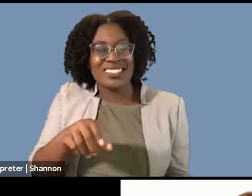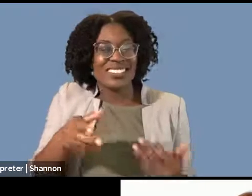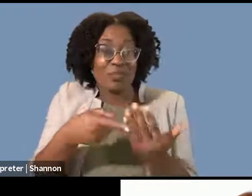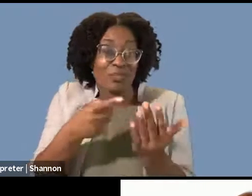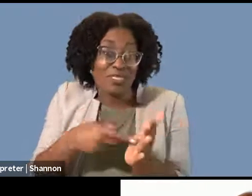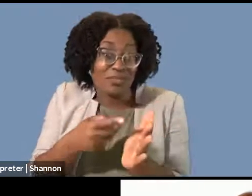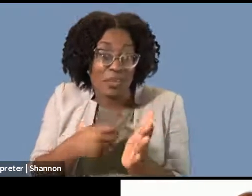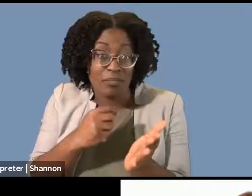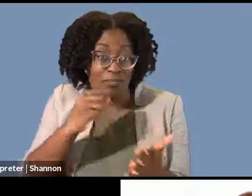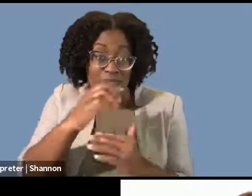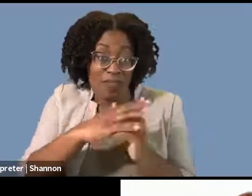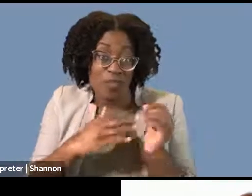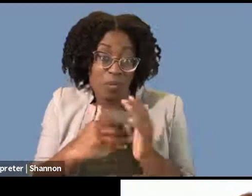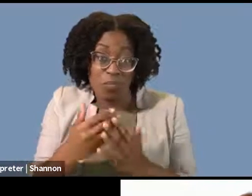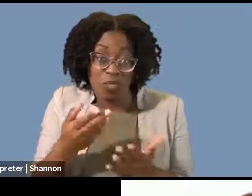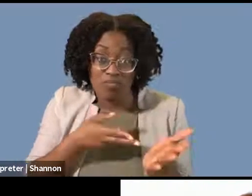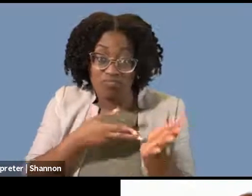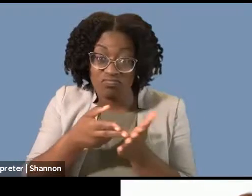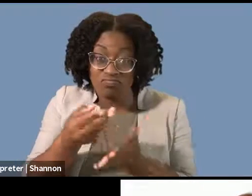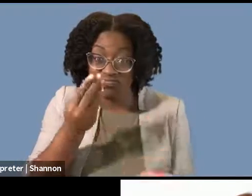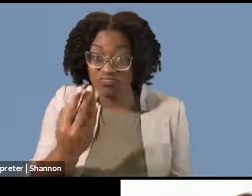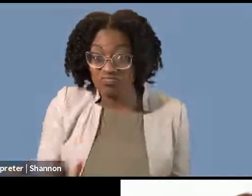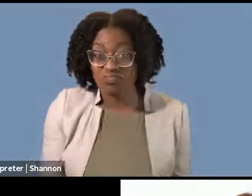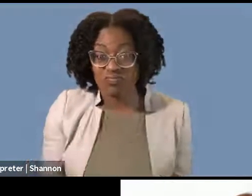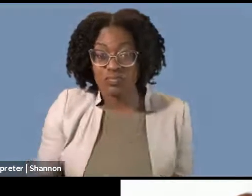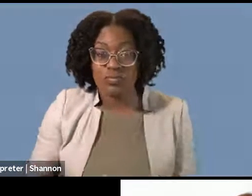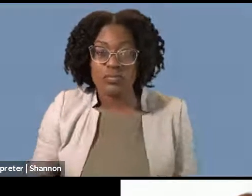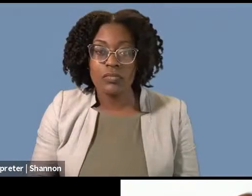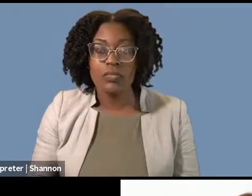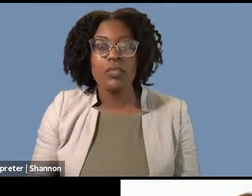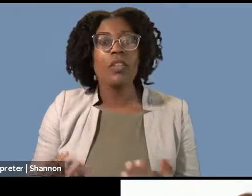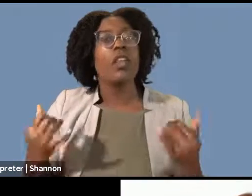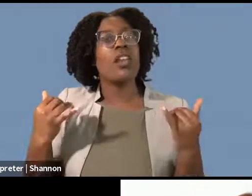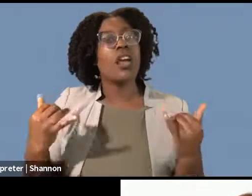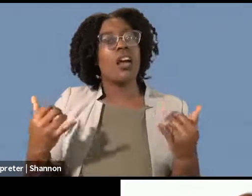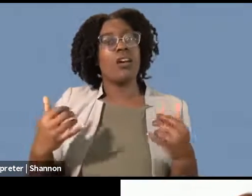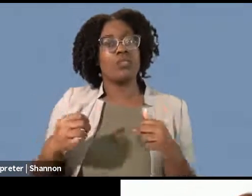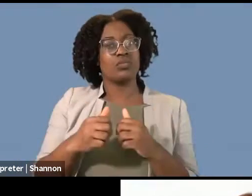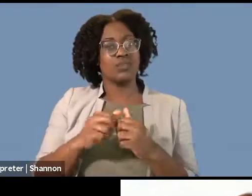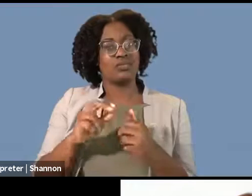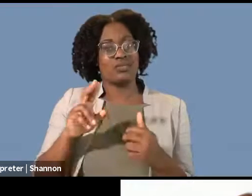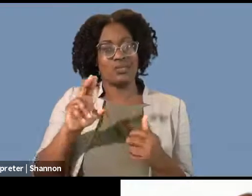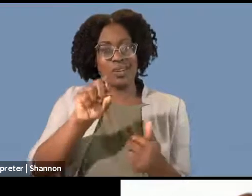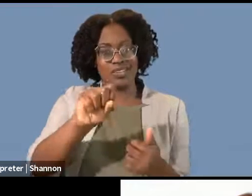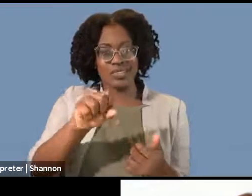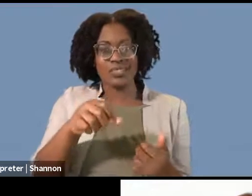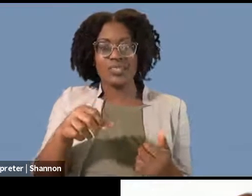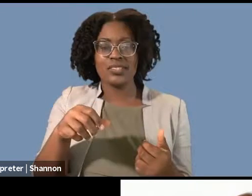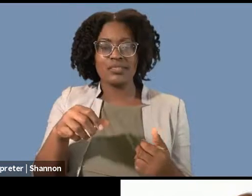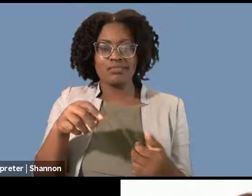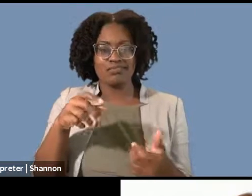racial reckoning we are having, and transatlantic ally really is about getting out of our comfort